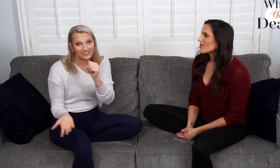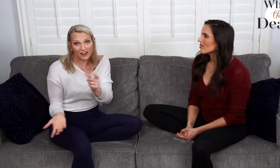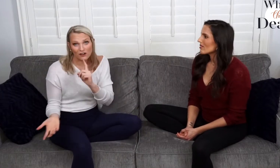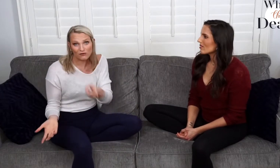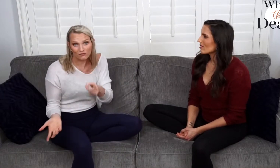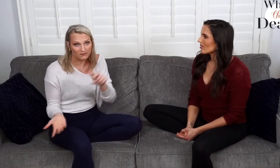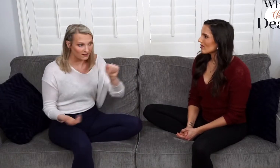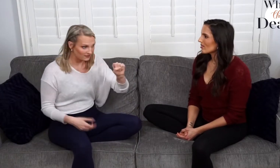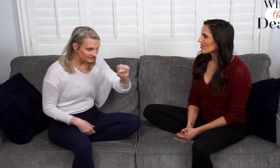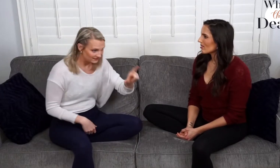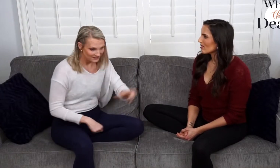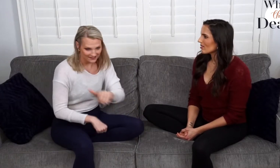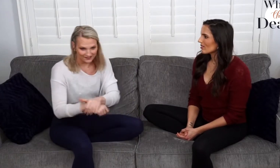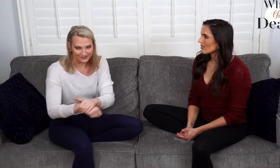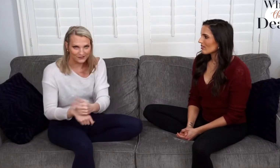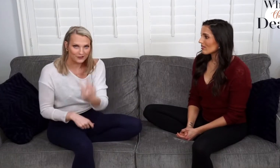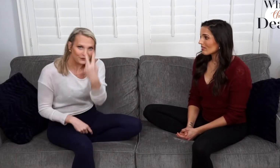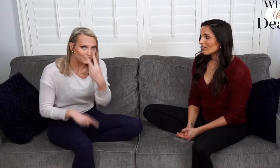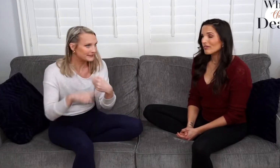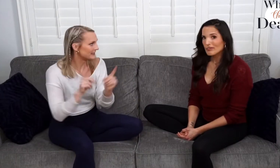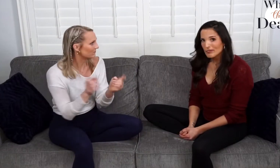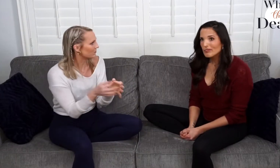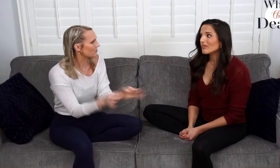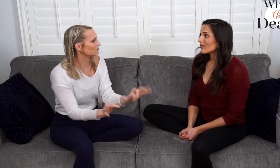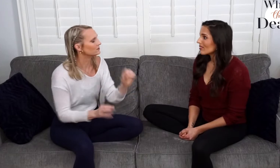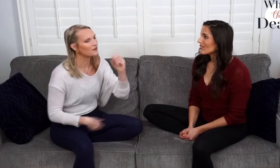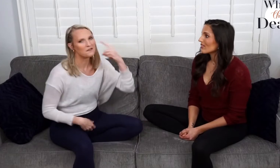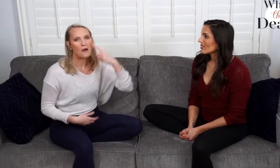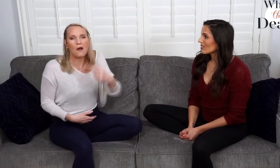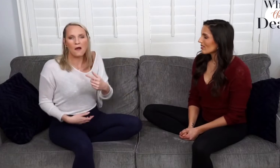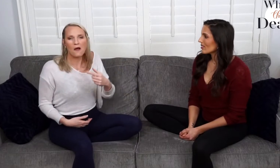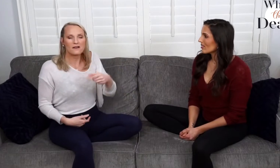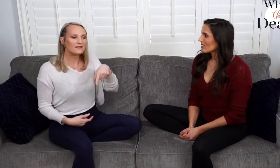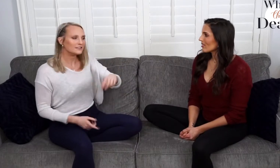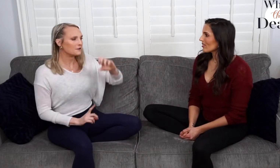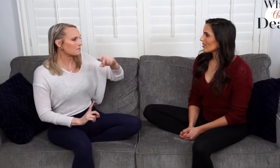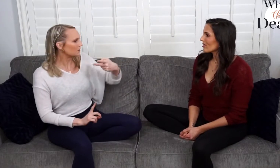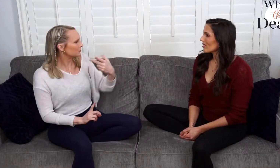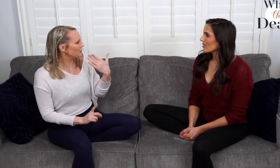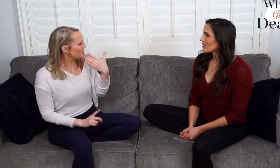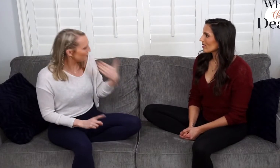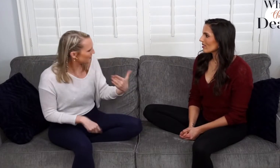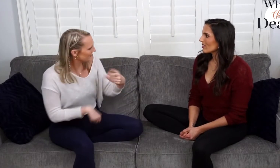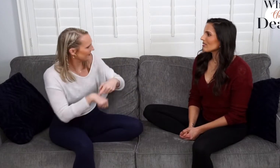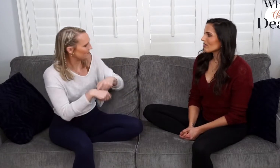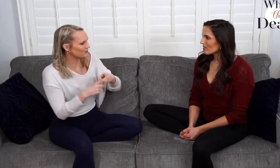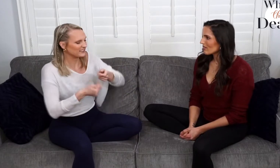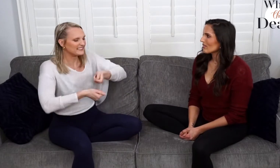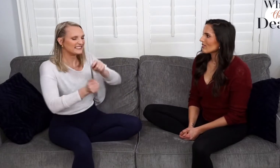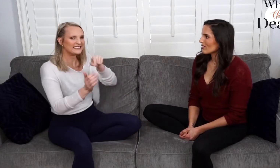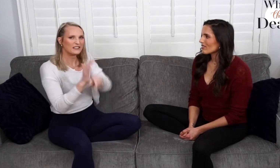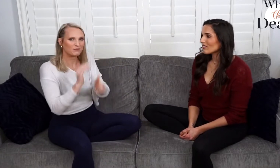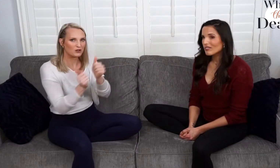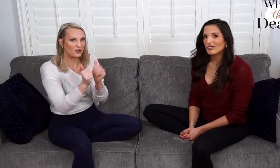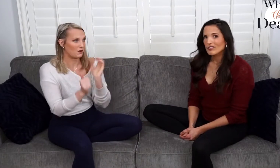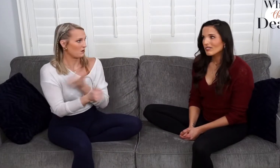uneducated which is not true because ASL and English are two completely different languages. So I thought this episode would be a great time